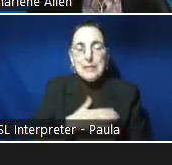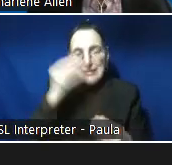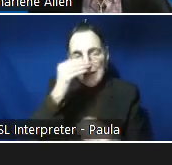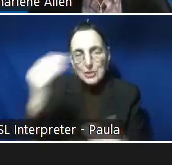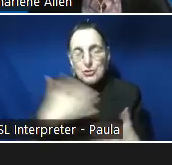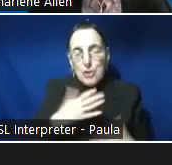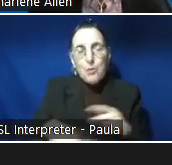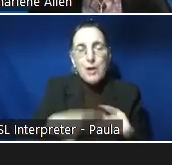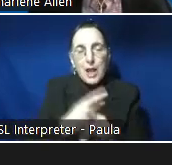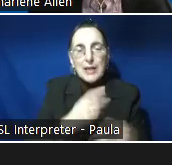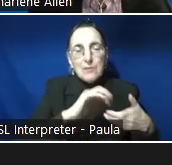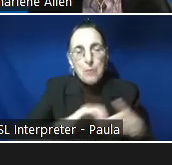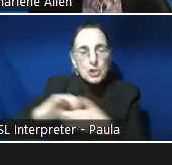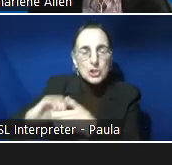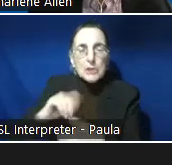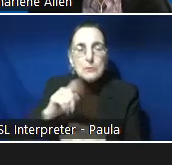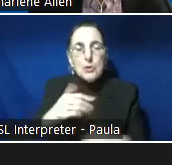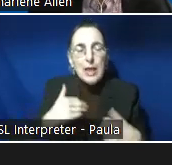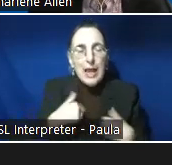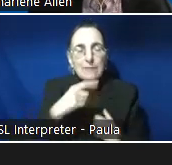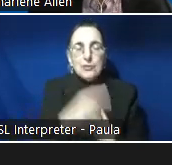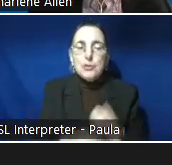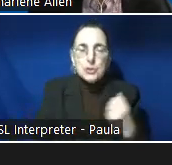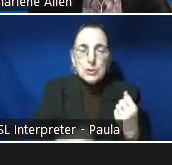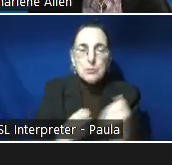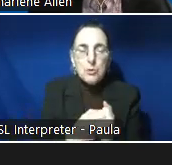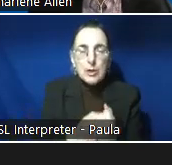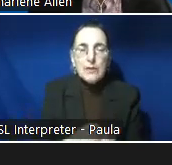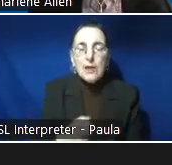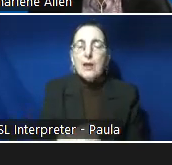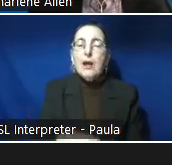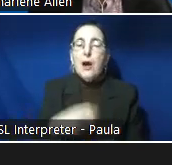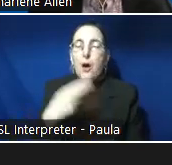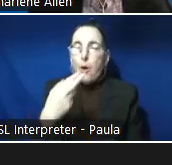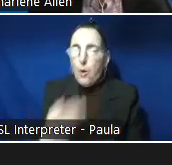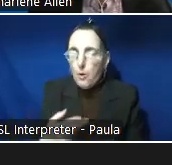have to support the home accessibility and housing stability and if you have more than